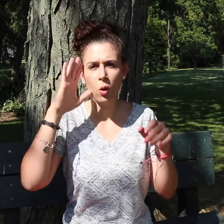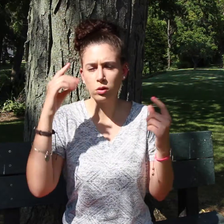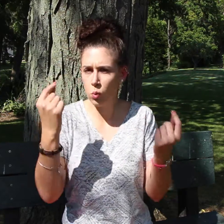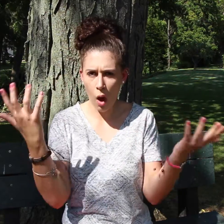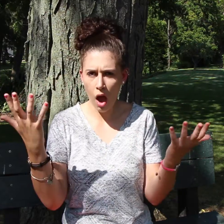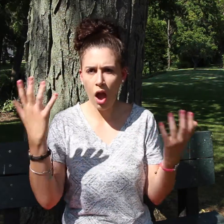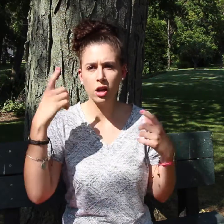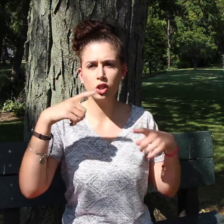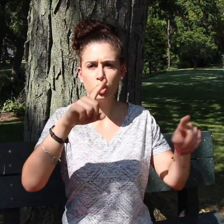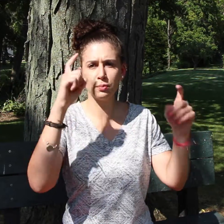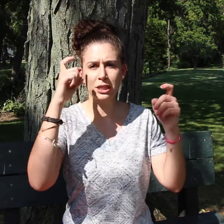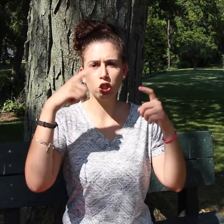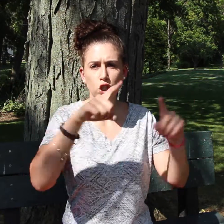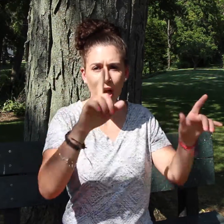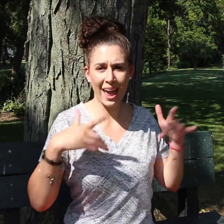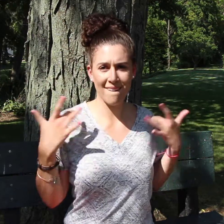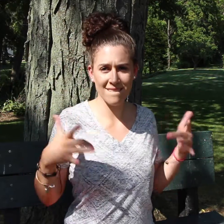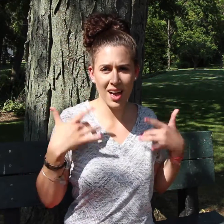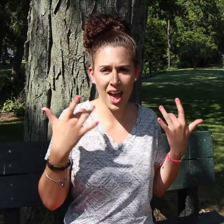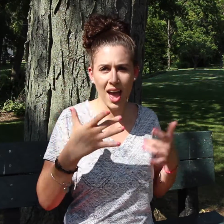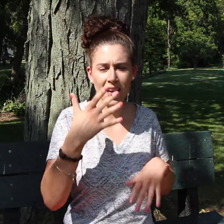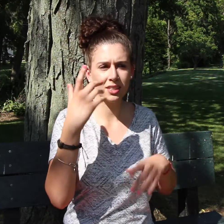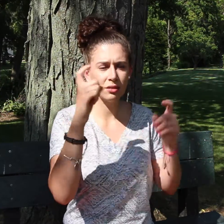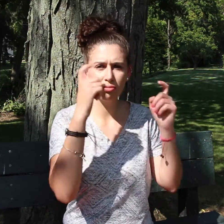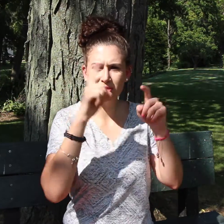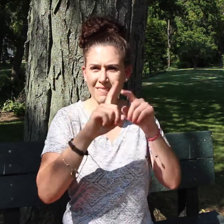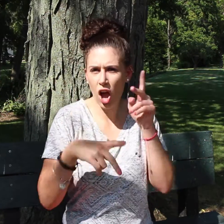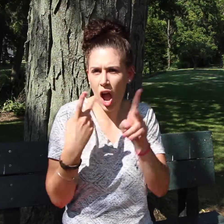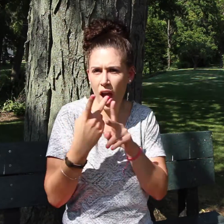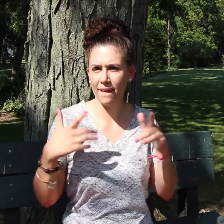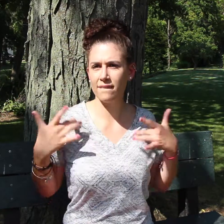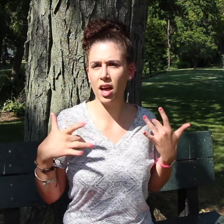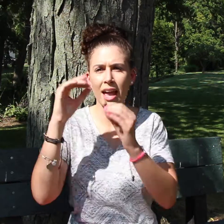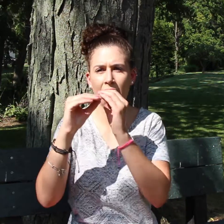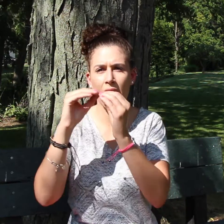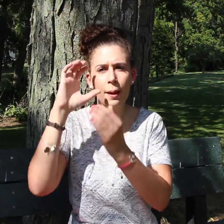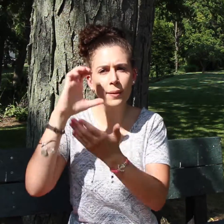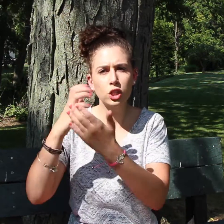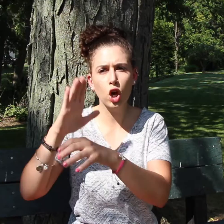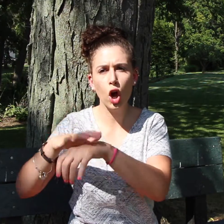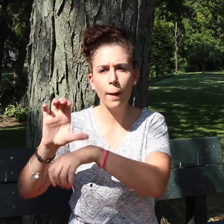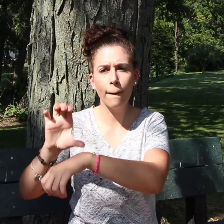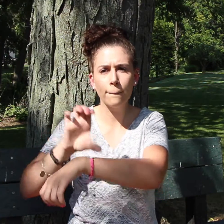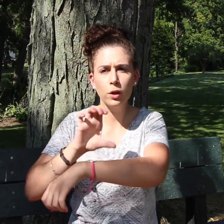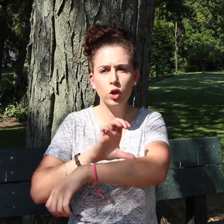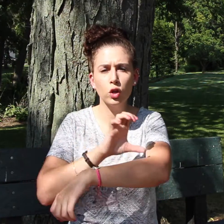It would be related to doing photo shoots during the events and editing the pictures.